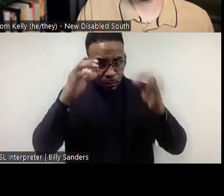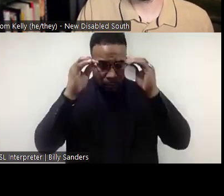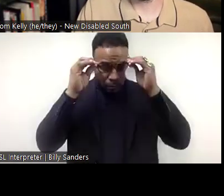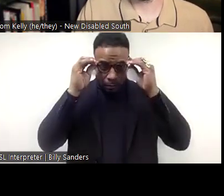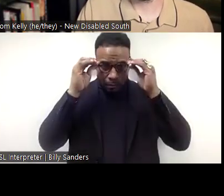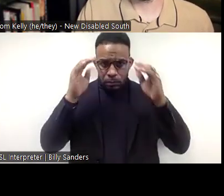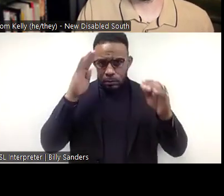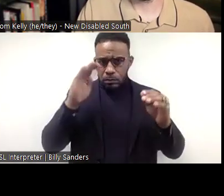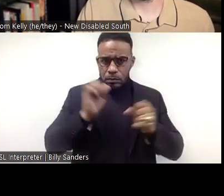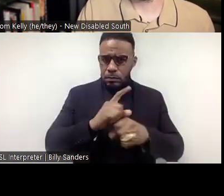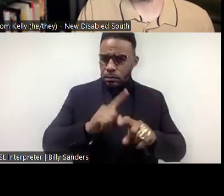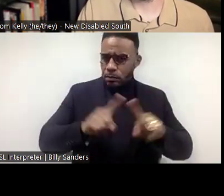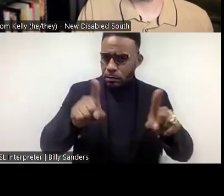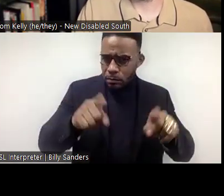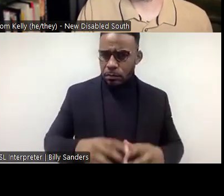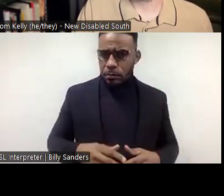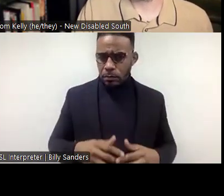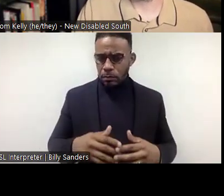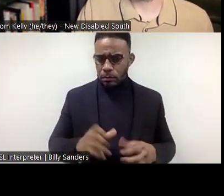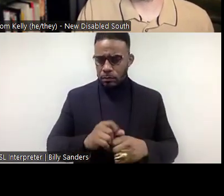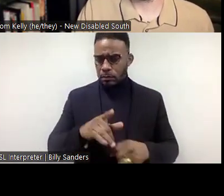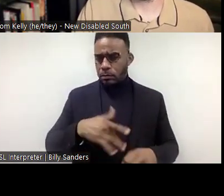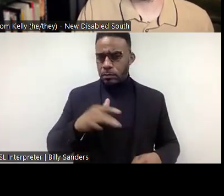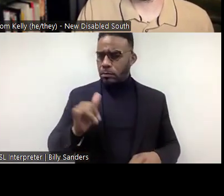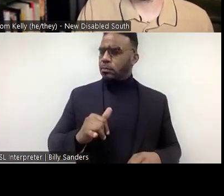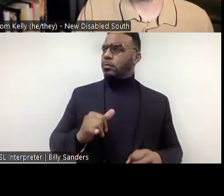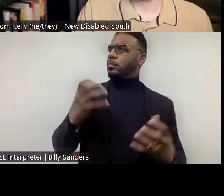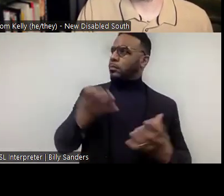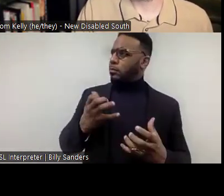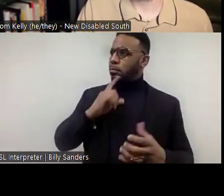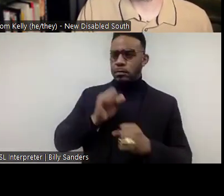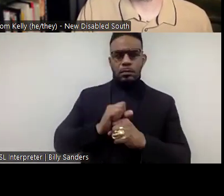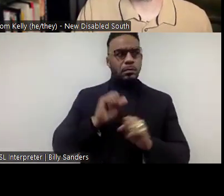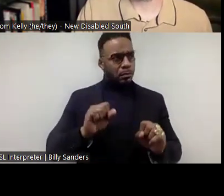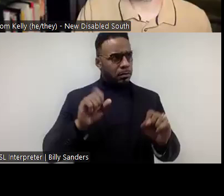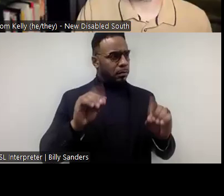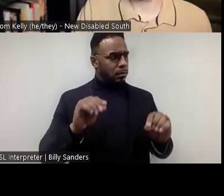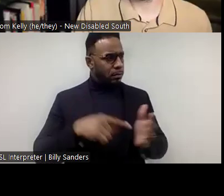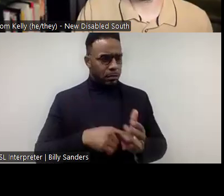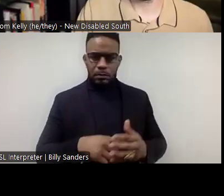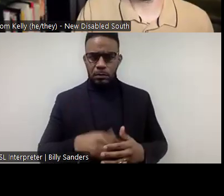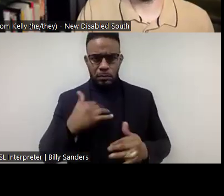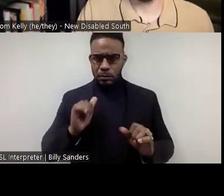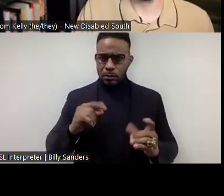, and not just take action, but when they do that, it makes you different. And it makes you feel like, man,